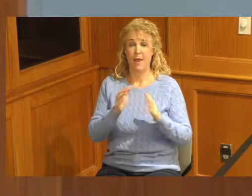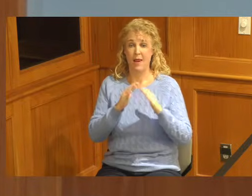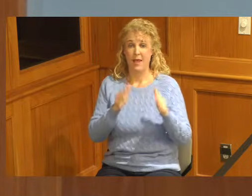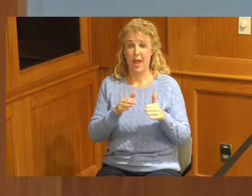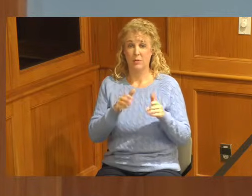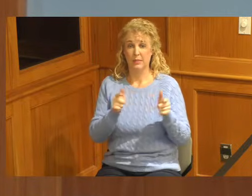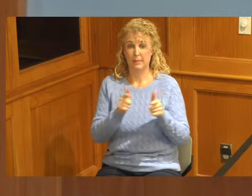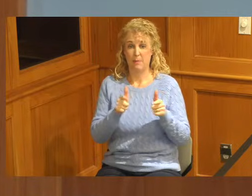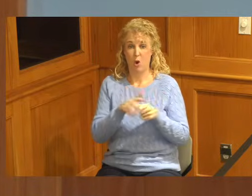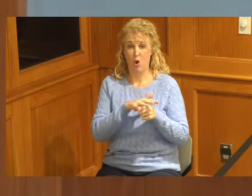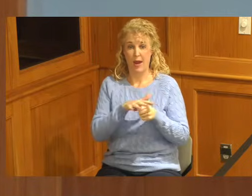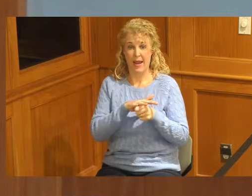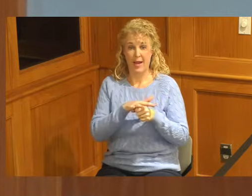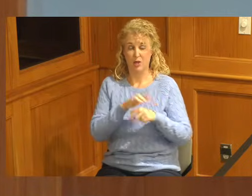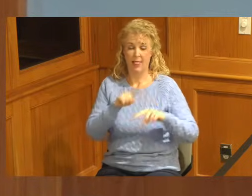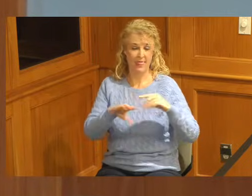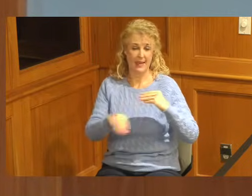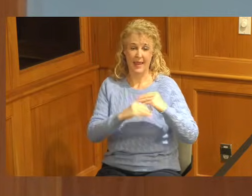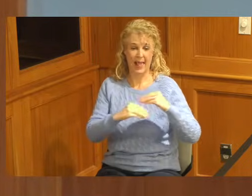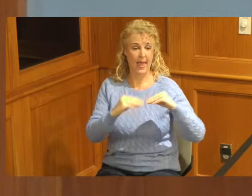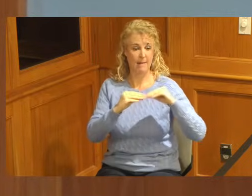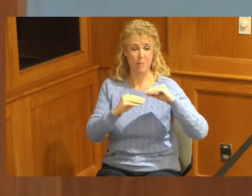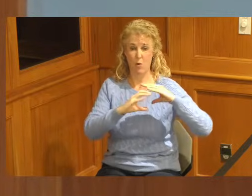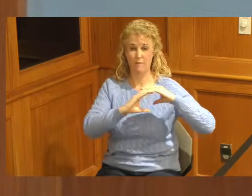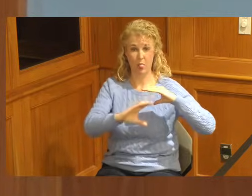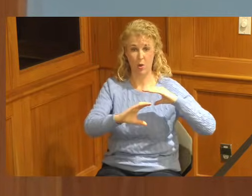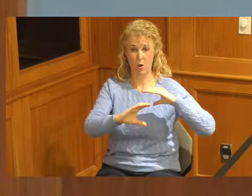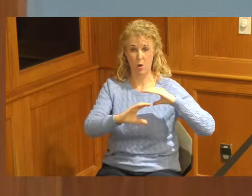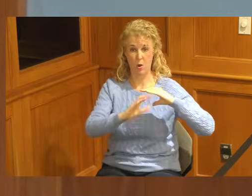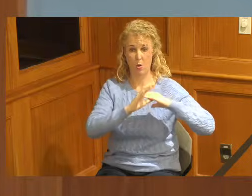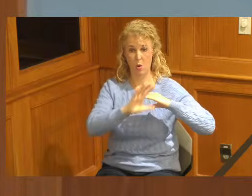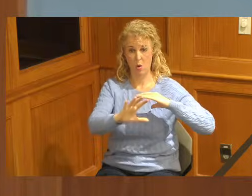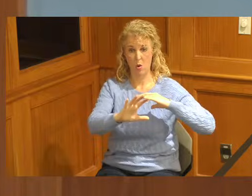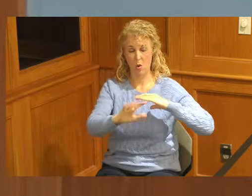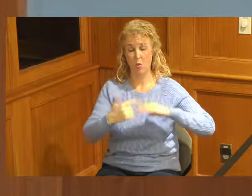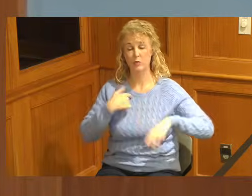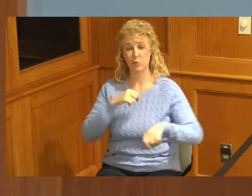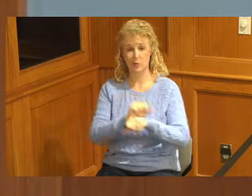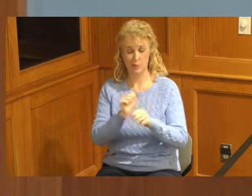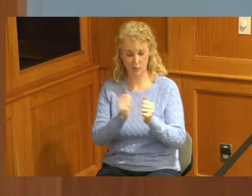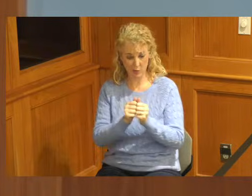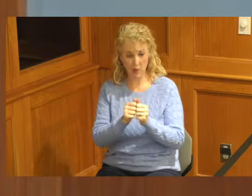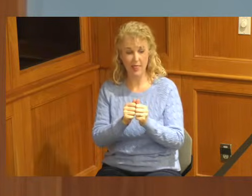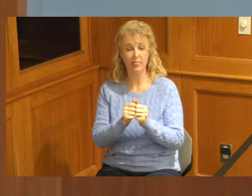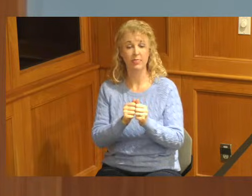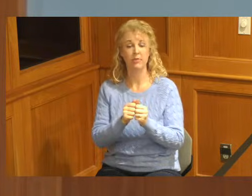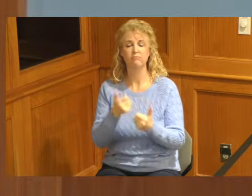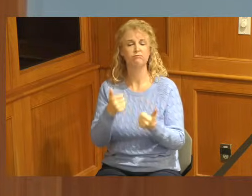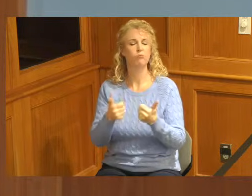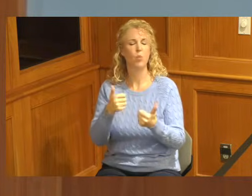are can't add more flow. and so we're working with them and identifying what net additions would be